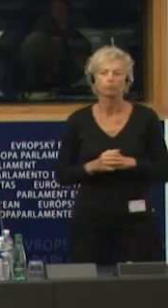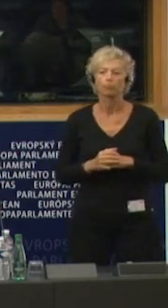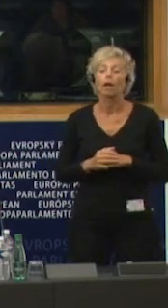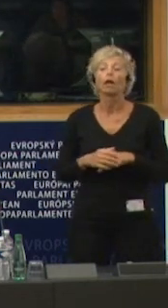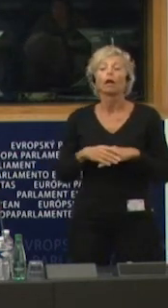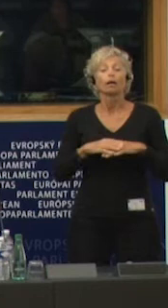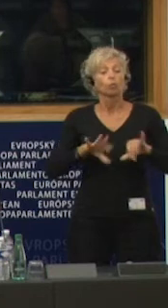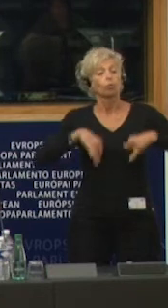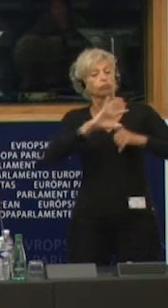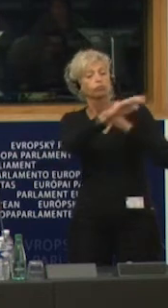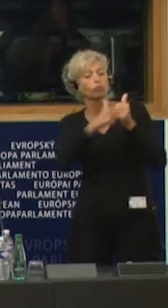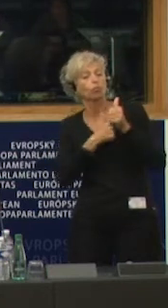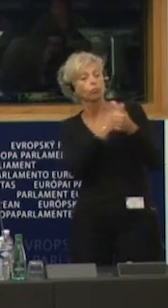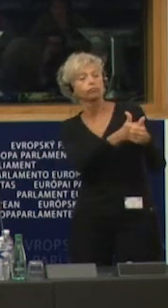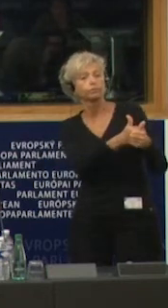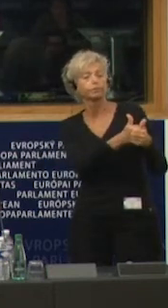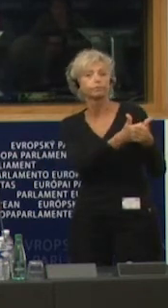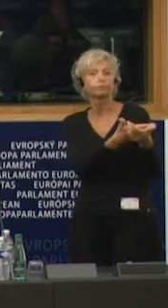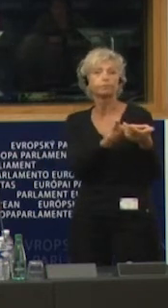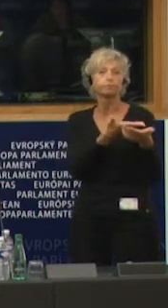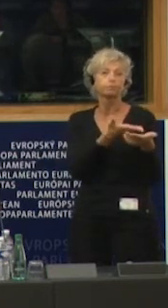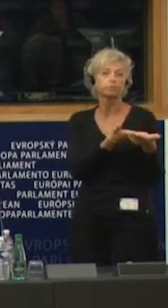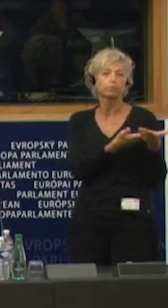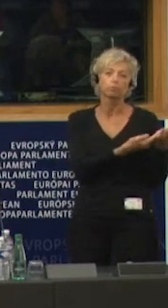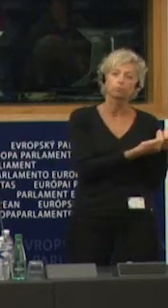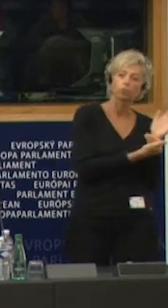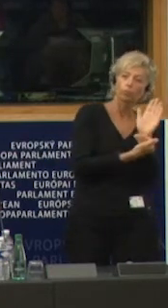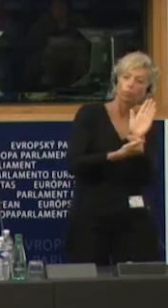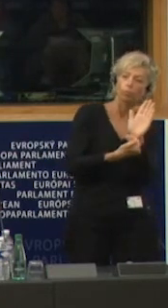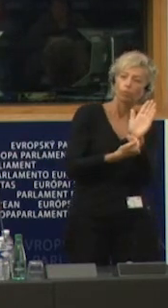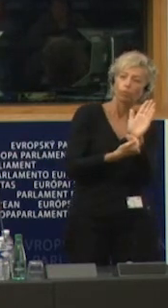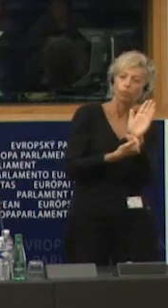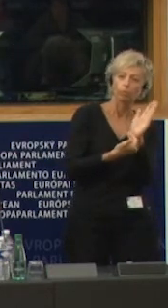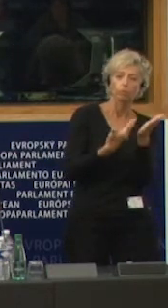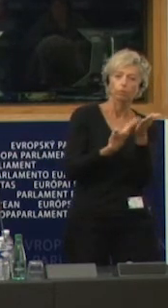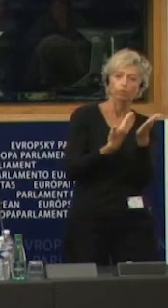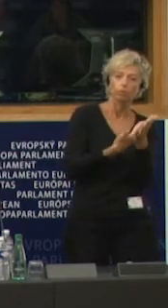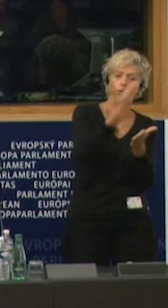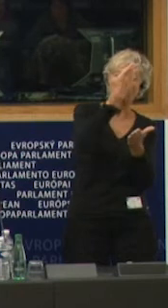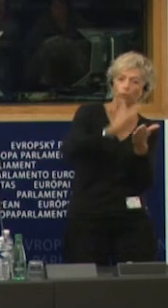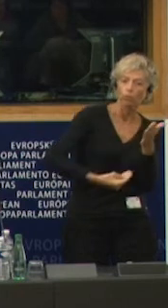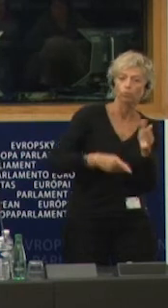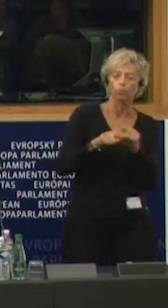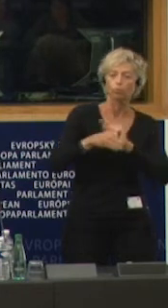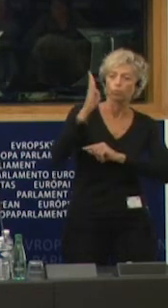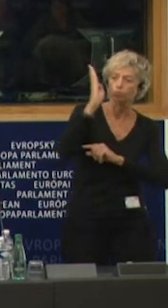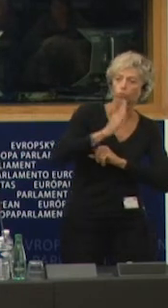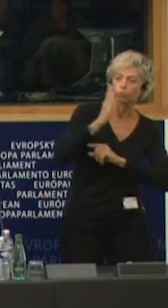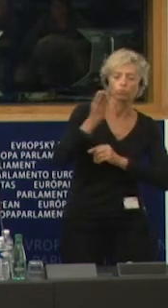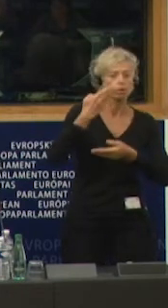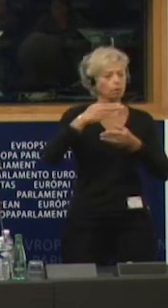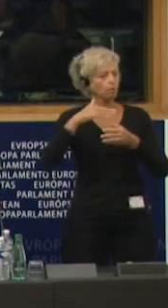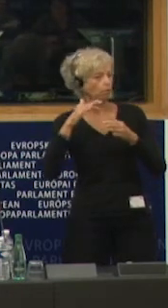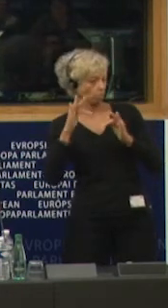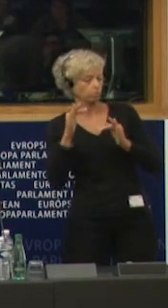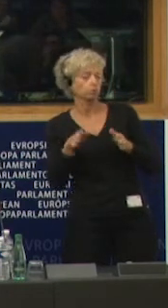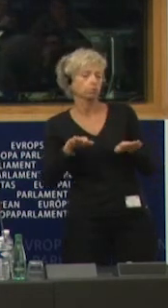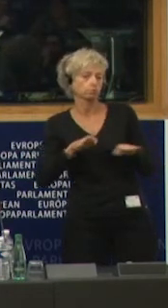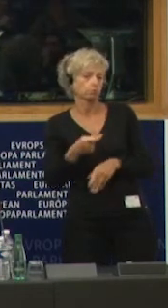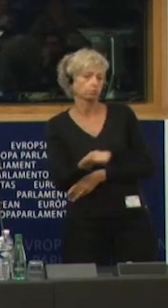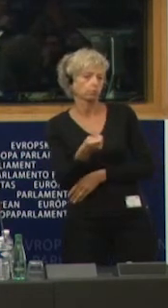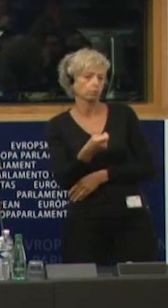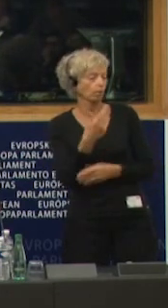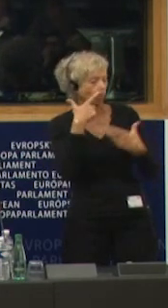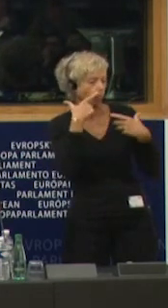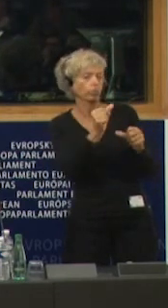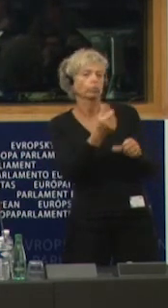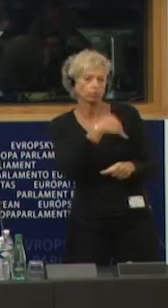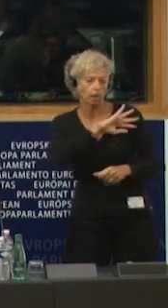The youth coaching scheme works with other official bodies and institutions. Young people who left school can seek help themselves.